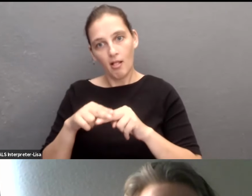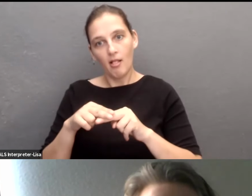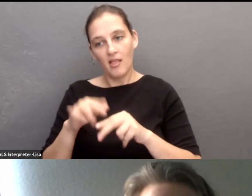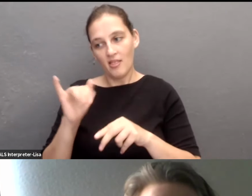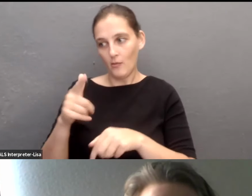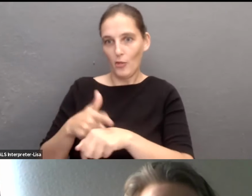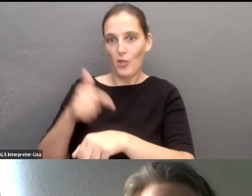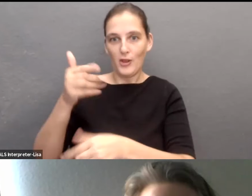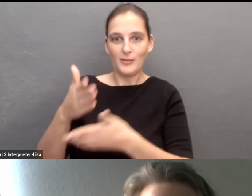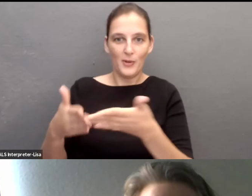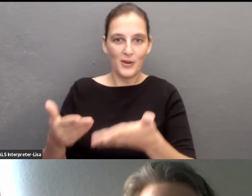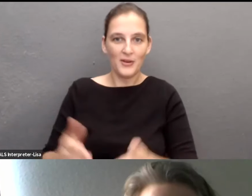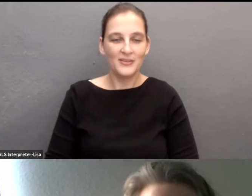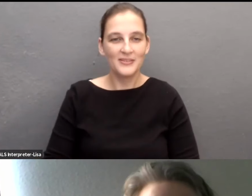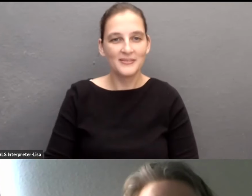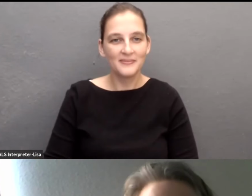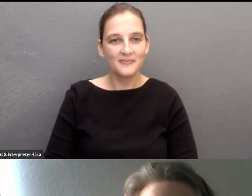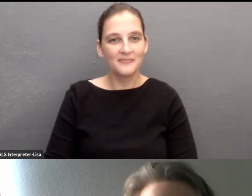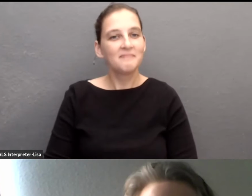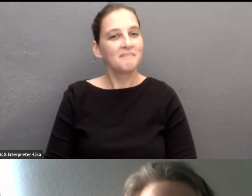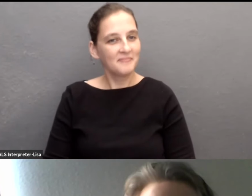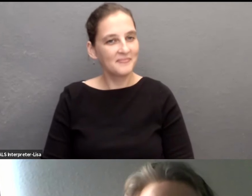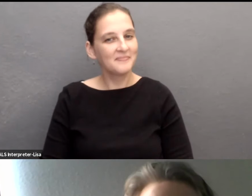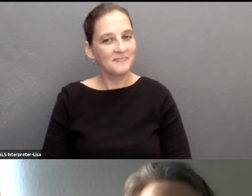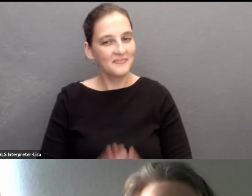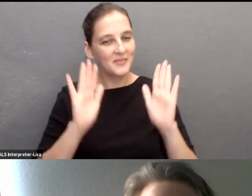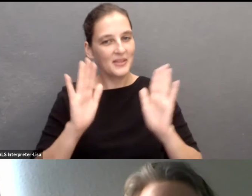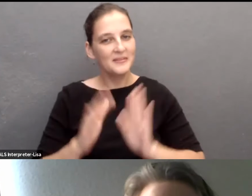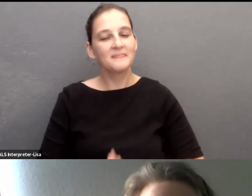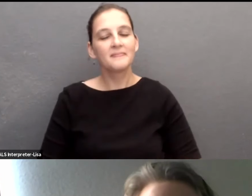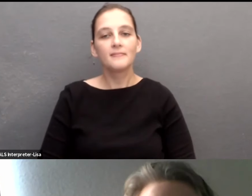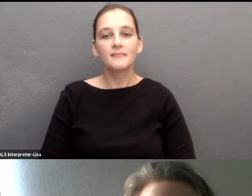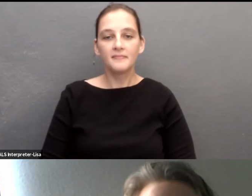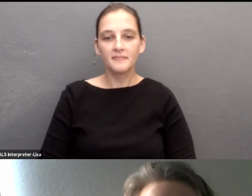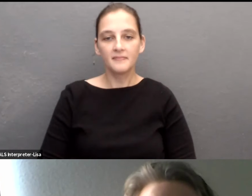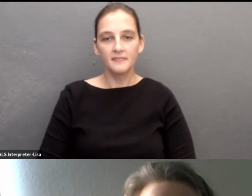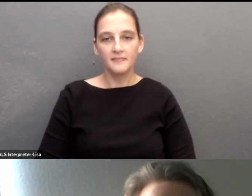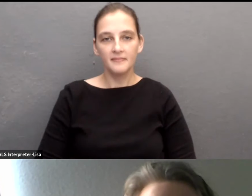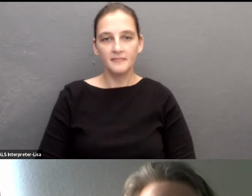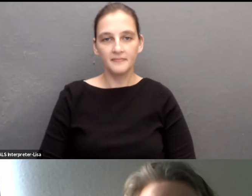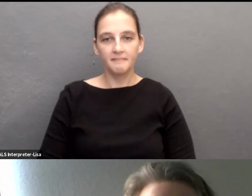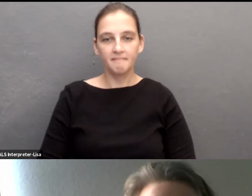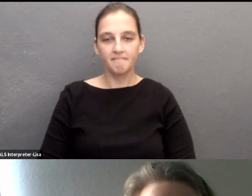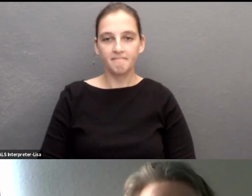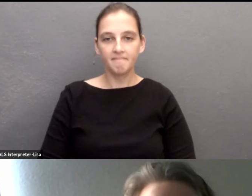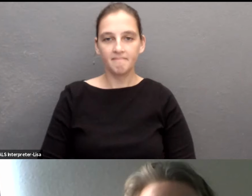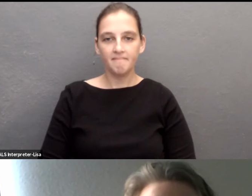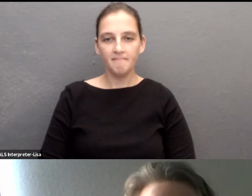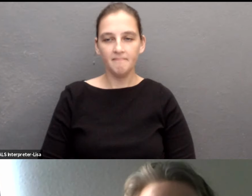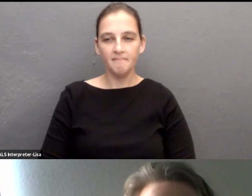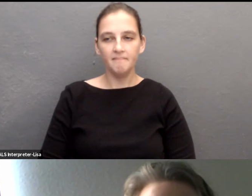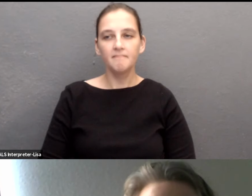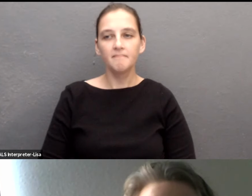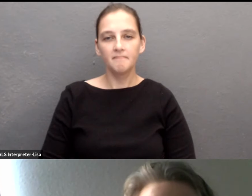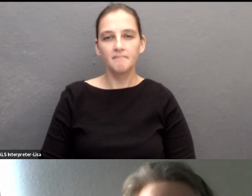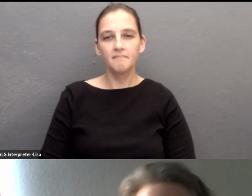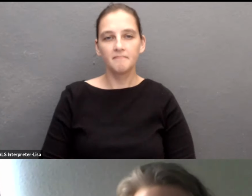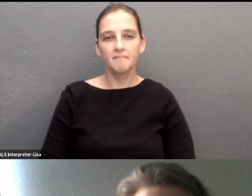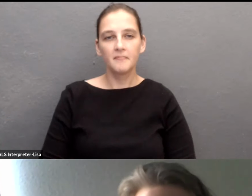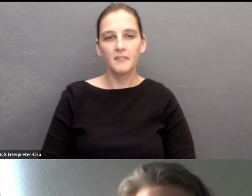Peggy Holtz: Okay, great so if someone, a person with disabilities